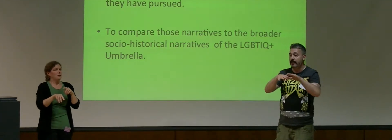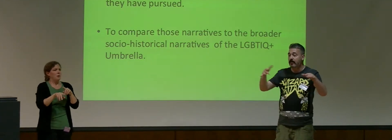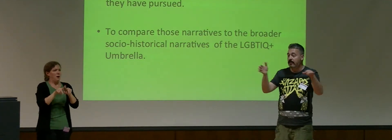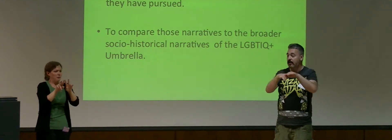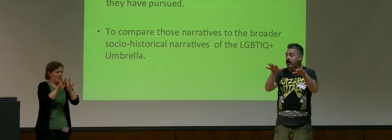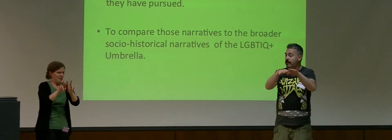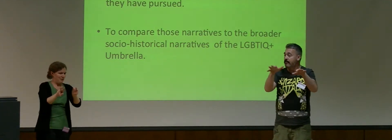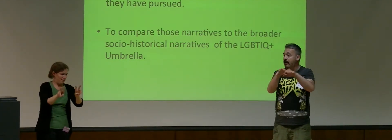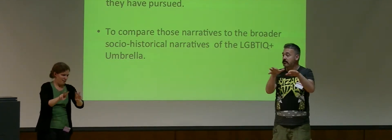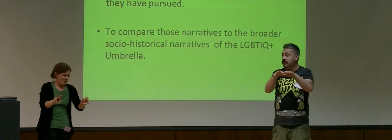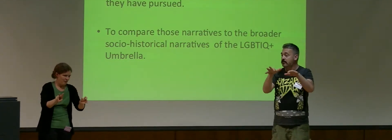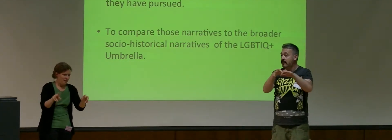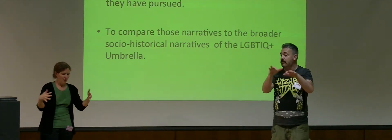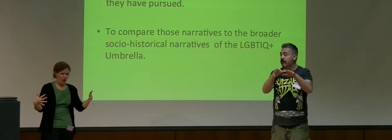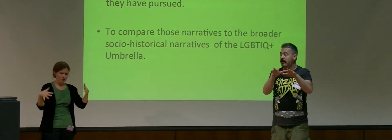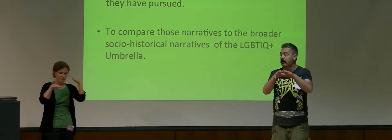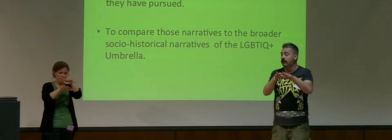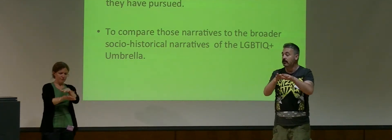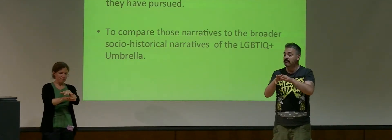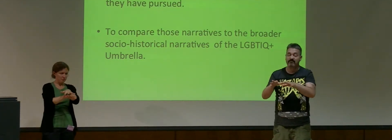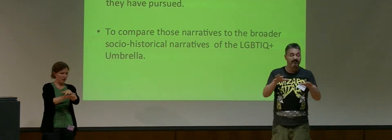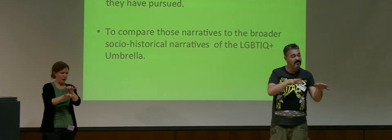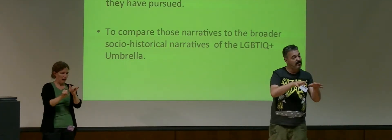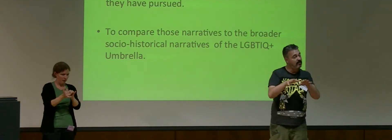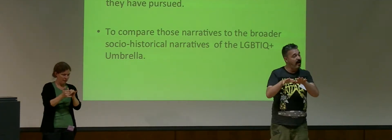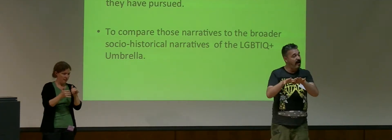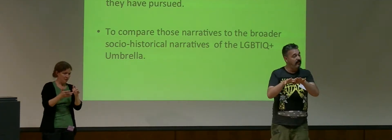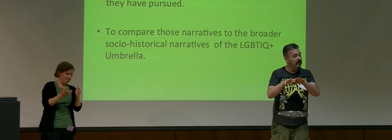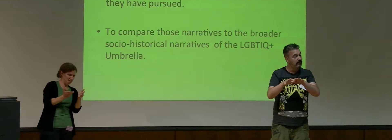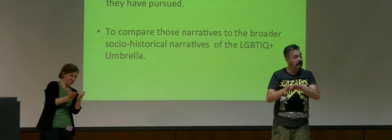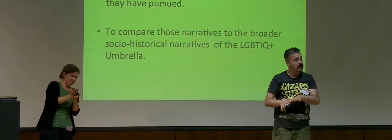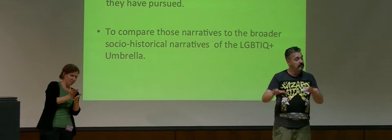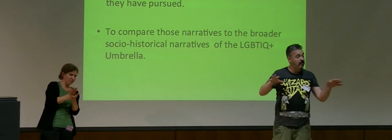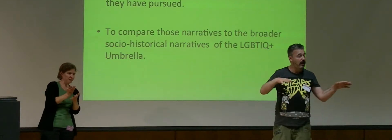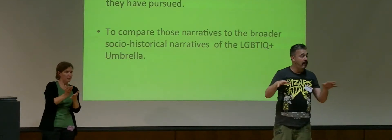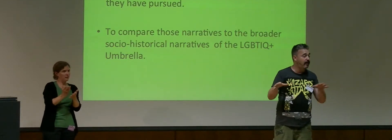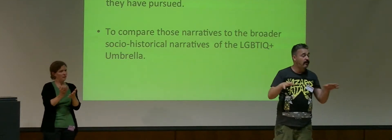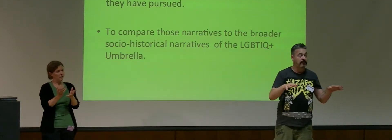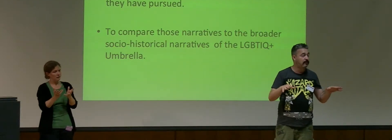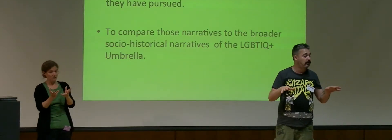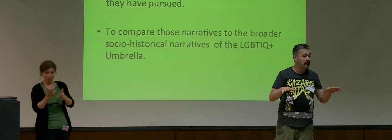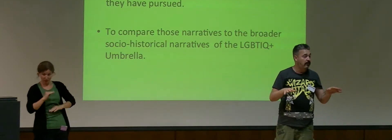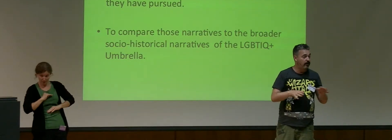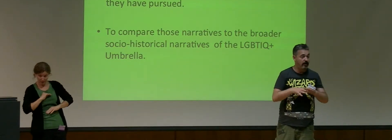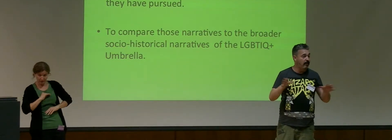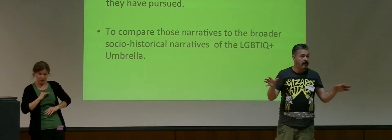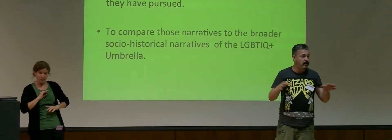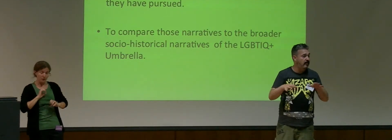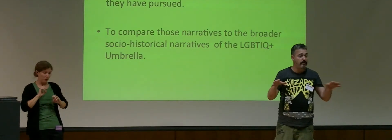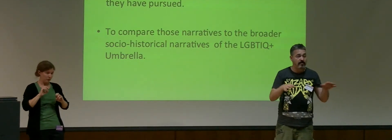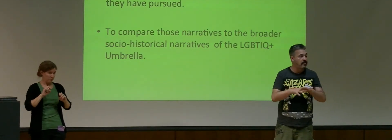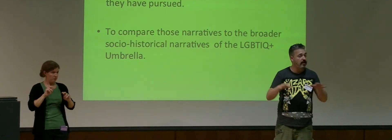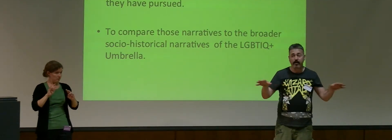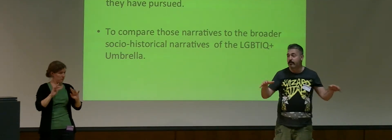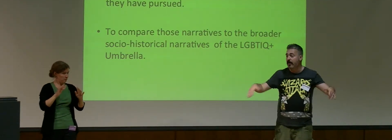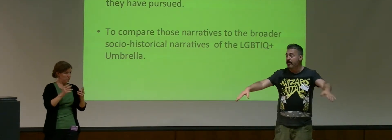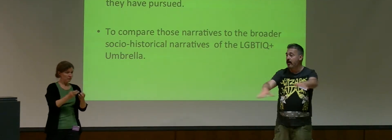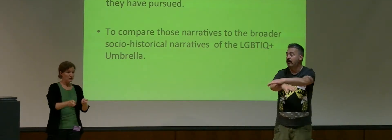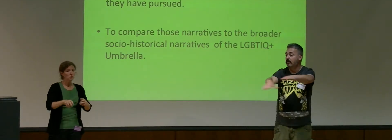How do we look at that melding that’s going on? Is it okay? Are we all happy? Are we all sitting around singing Kum ba yah